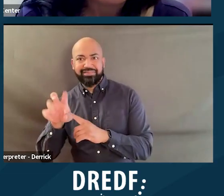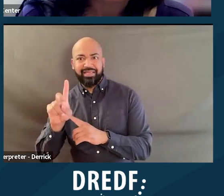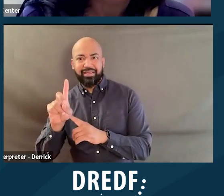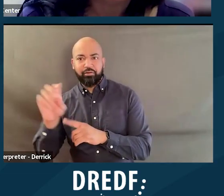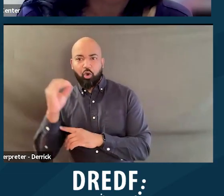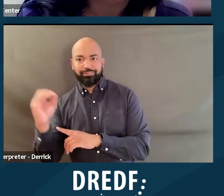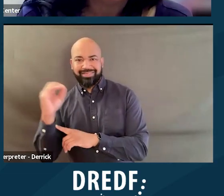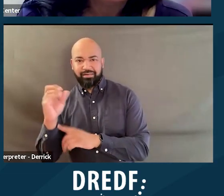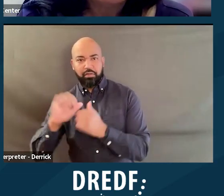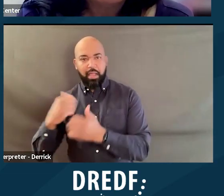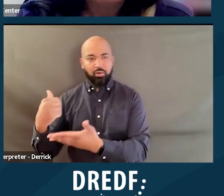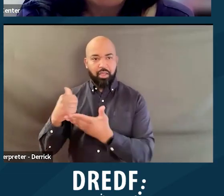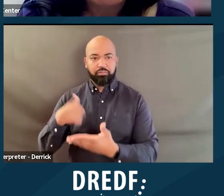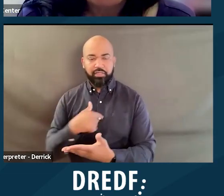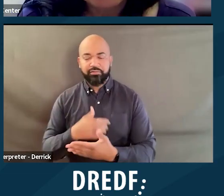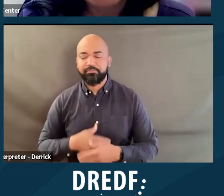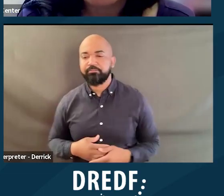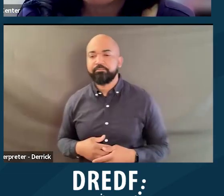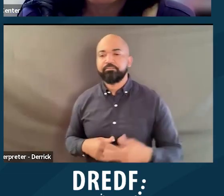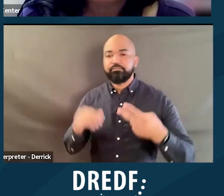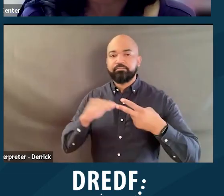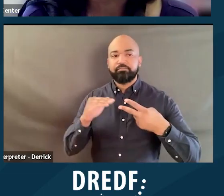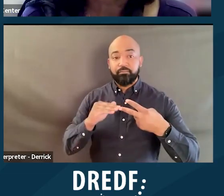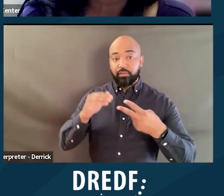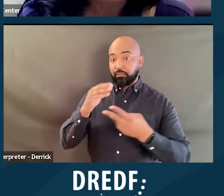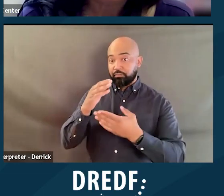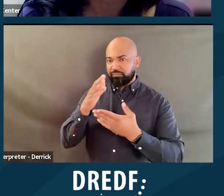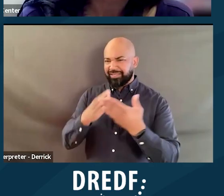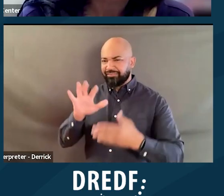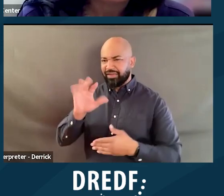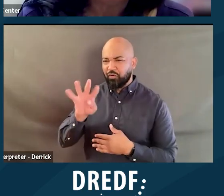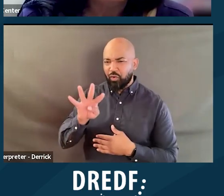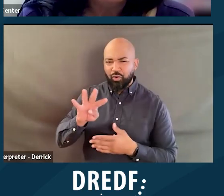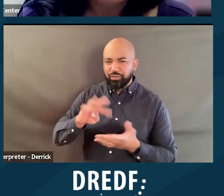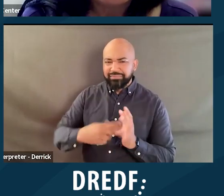and a half include what is Olmstead? What do we mean when we say Olmstead?